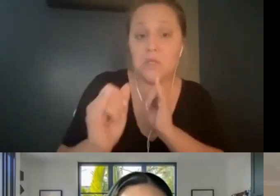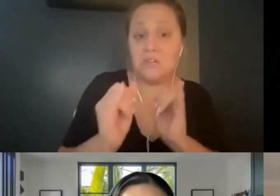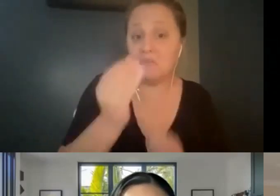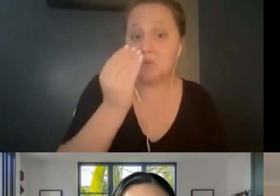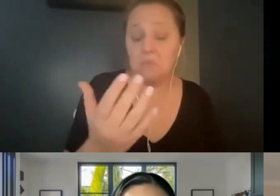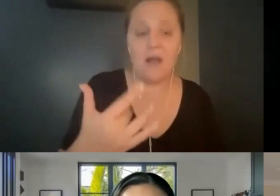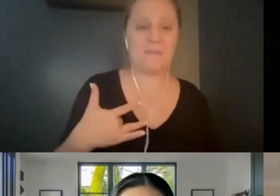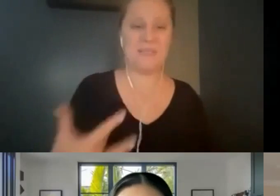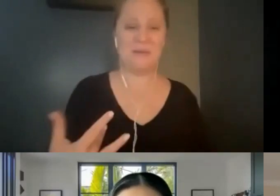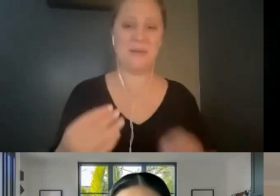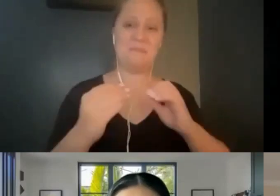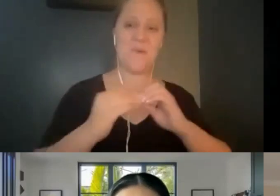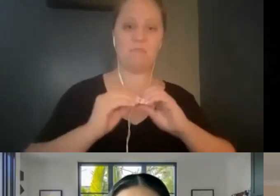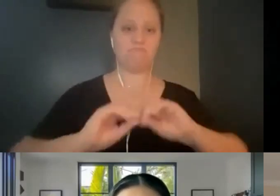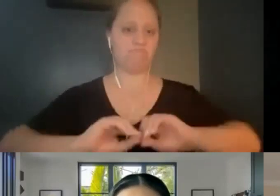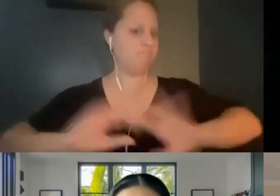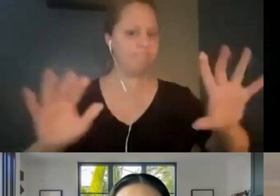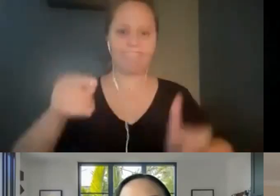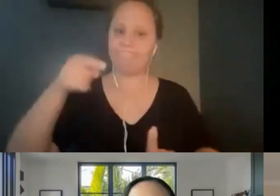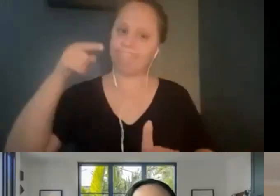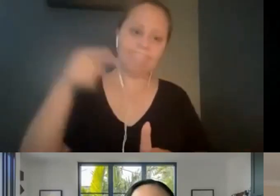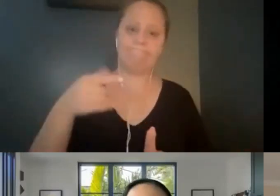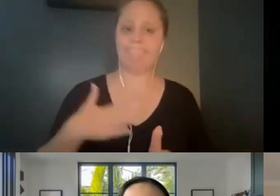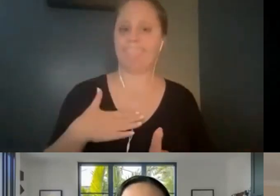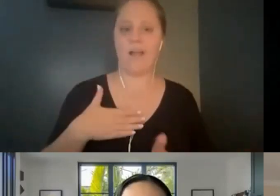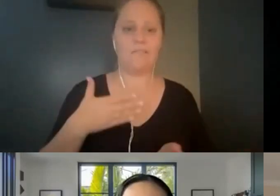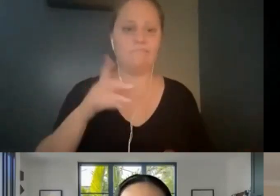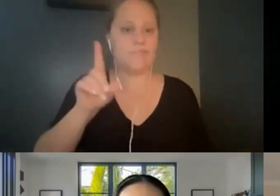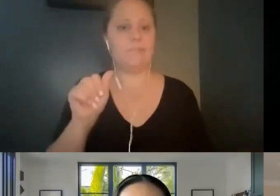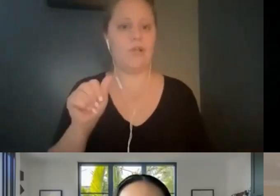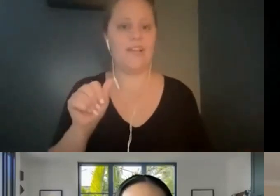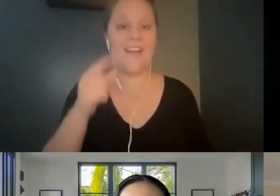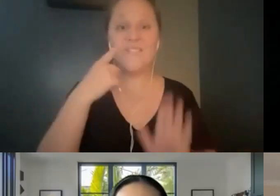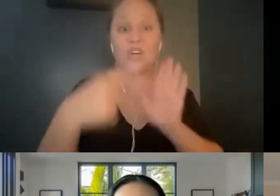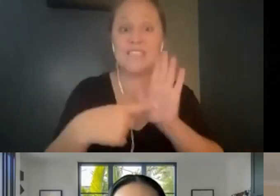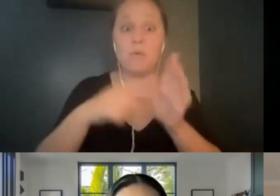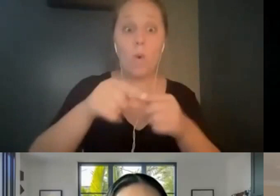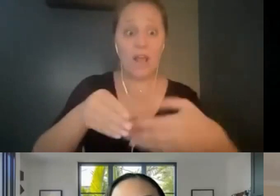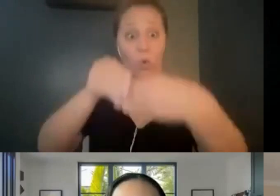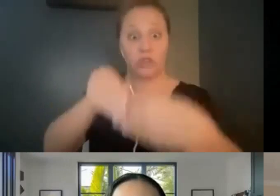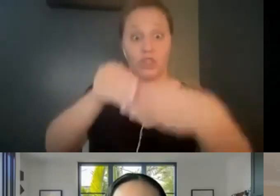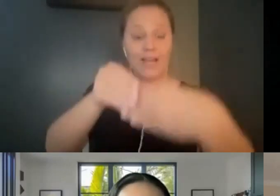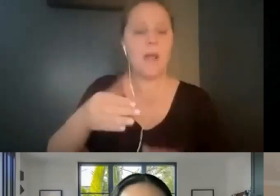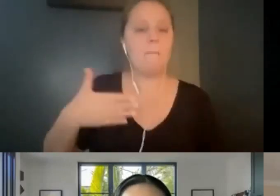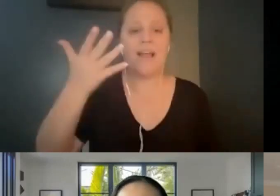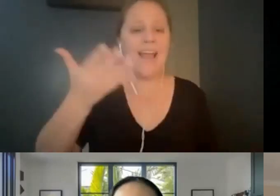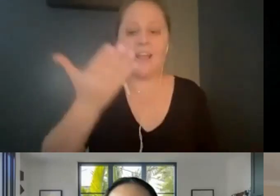transparent, you know, about my disability. and you know when I go to like shake their hand like, my hand doesn't grip at all and so I'm